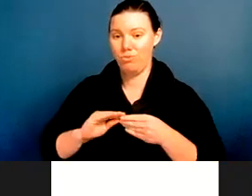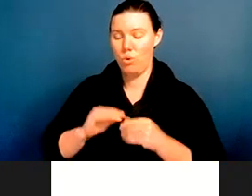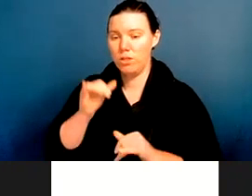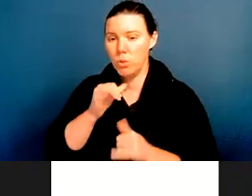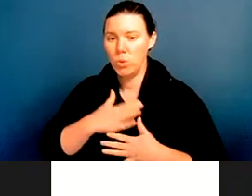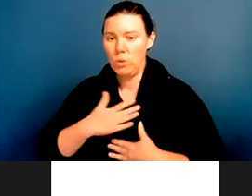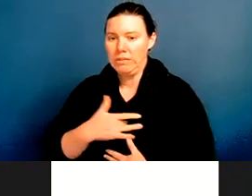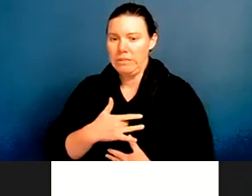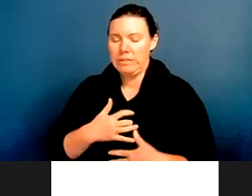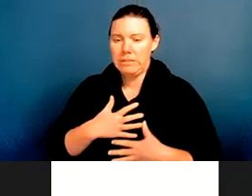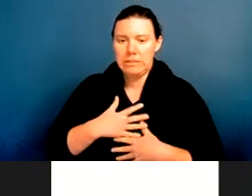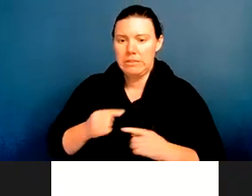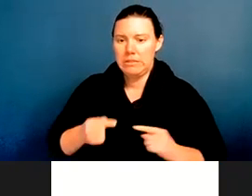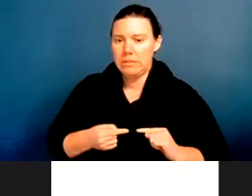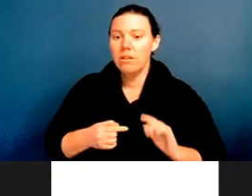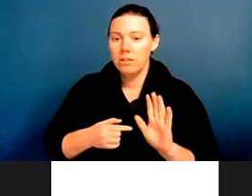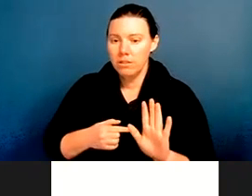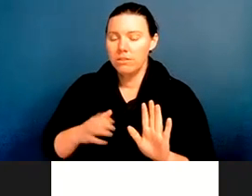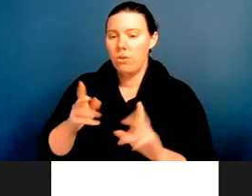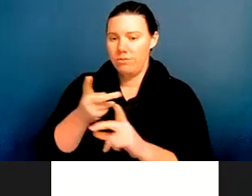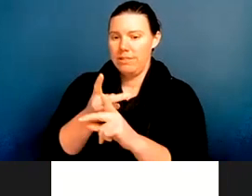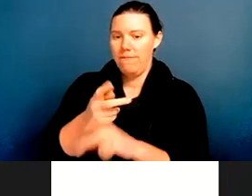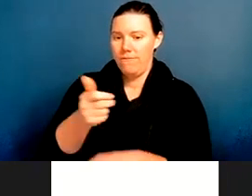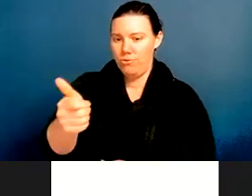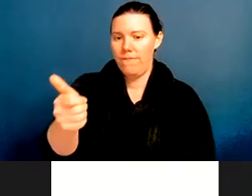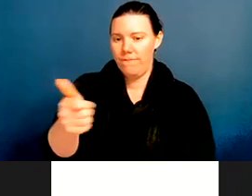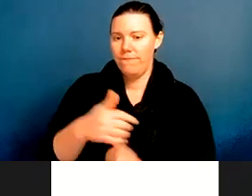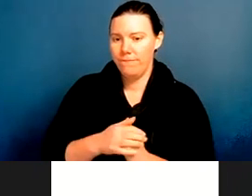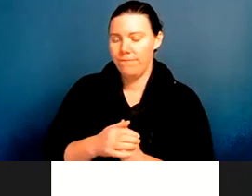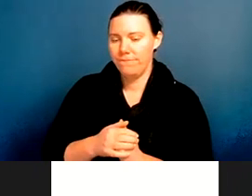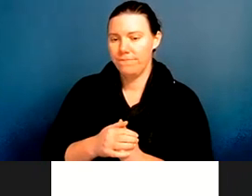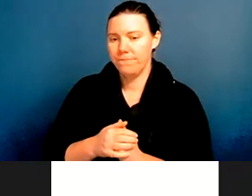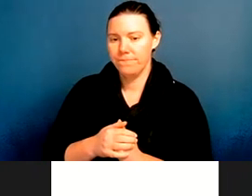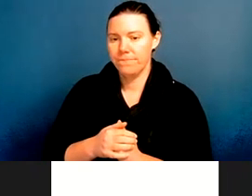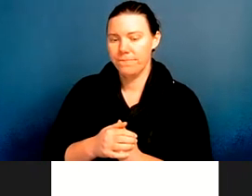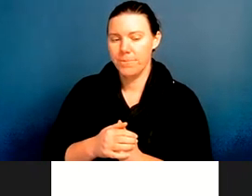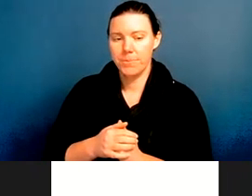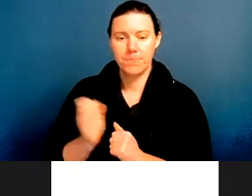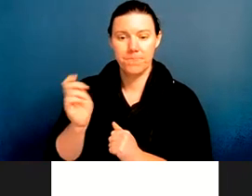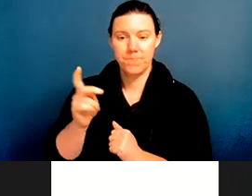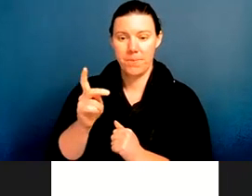and participate in ways that ensure your comfort. And with that, I will stop talking